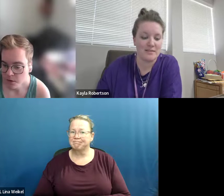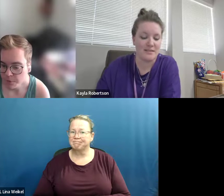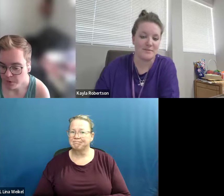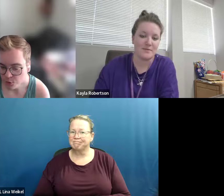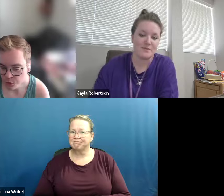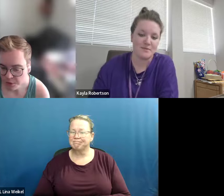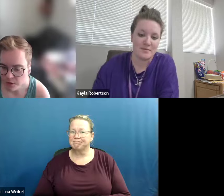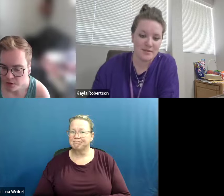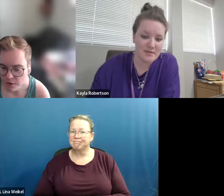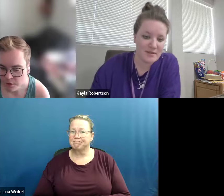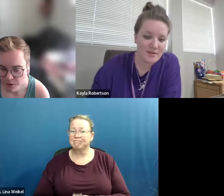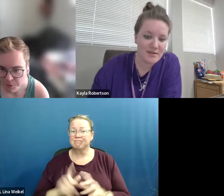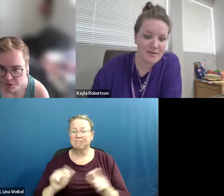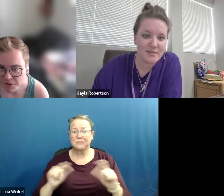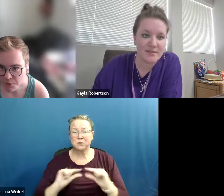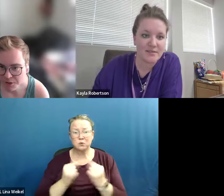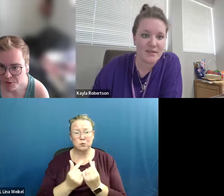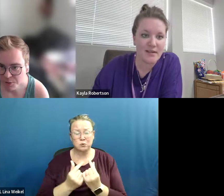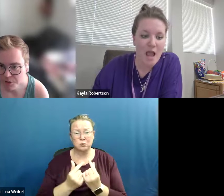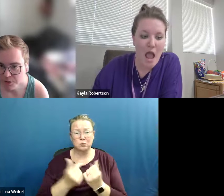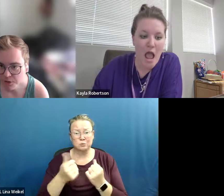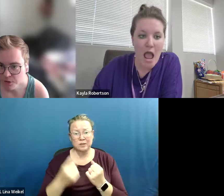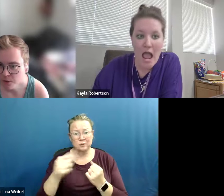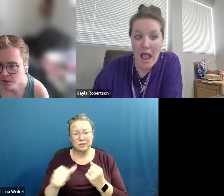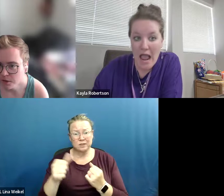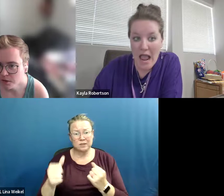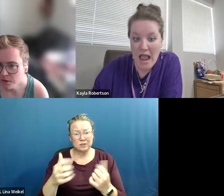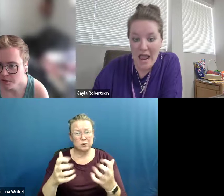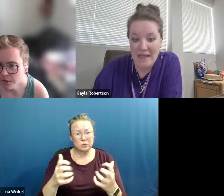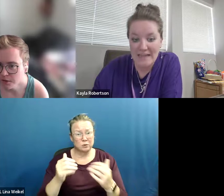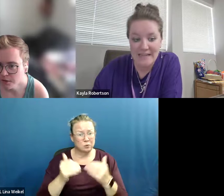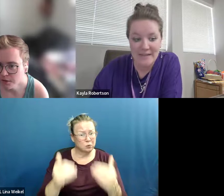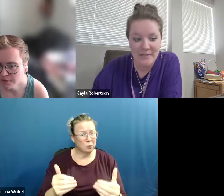Harm (He/Him): It's a big group here. Does anyone else wanna go? I think, Caitlin.